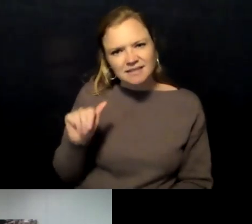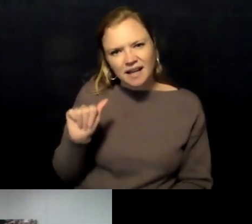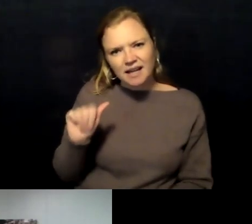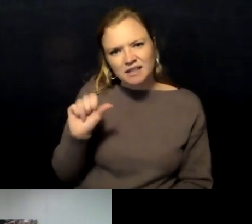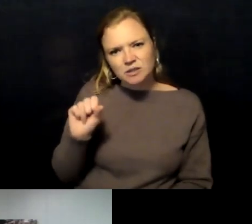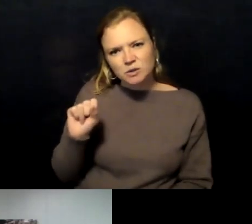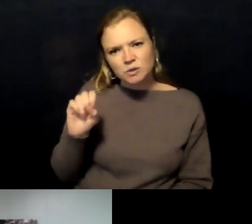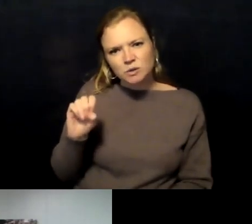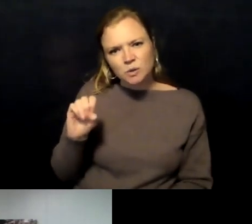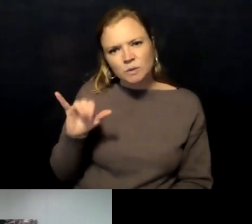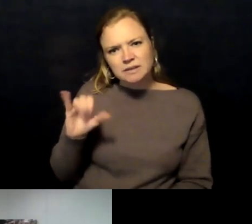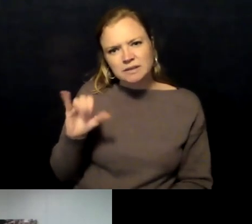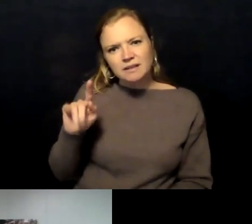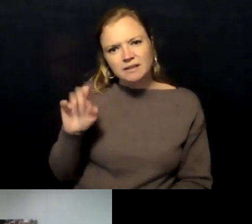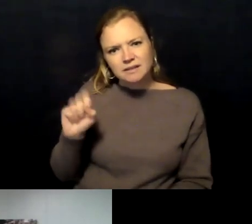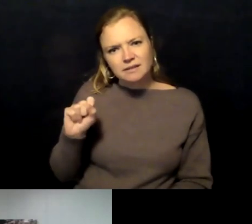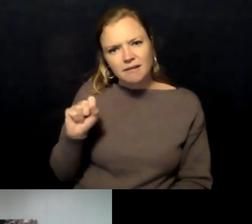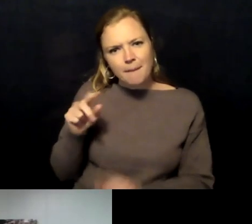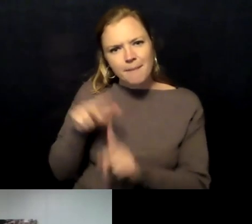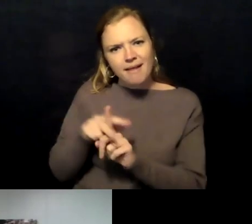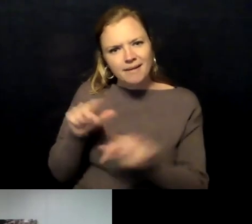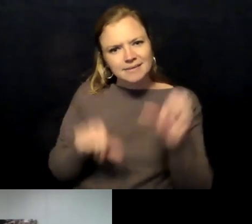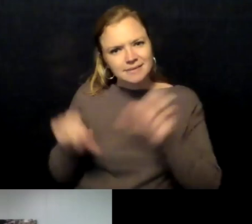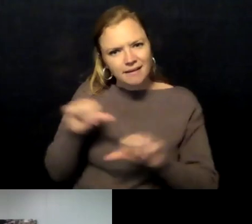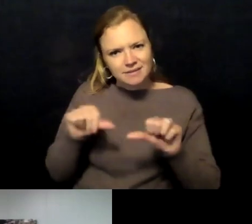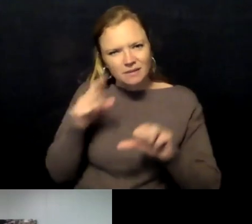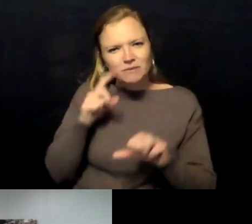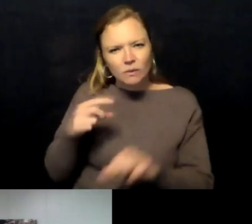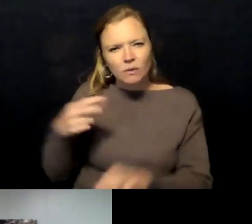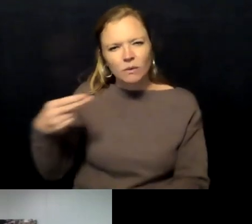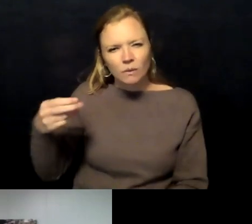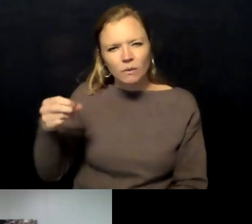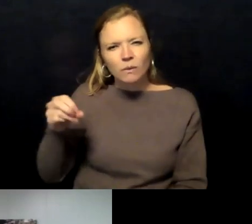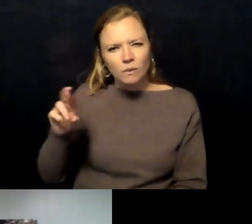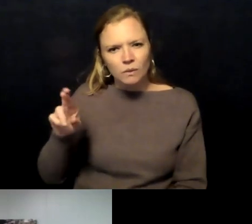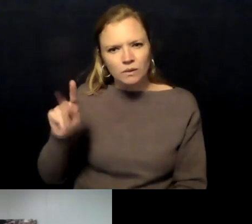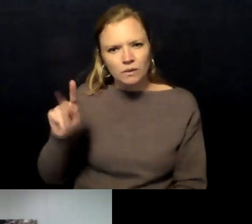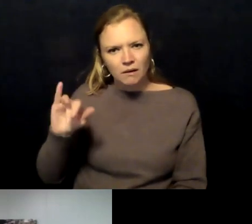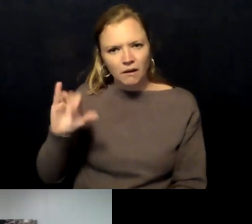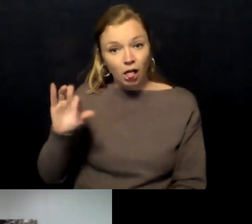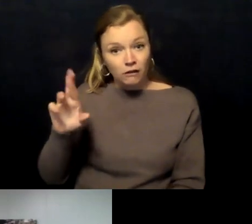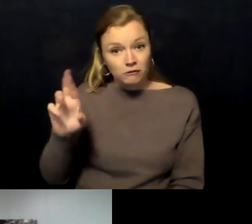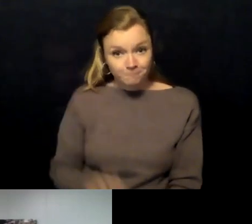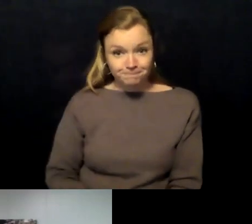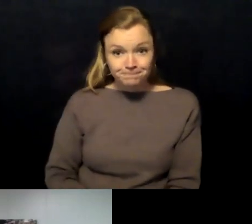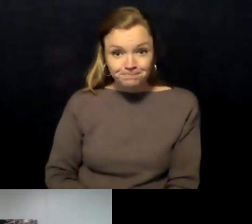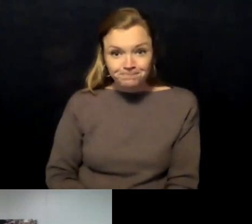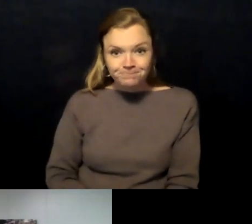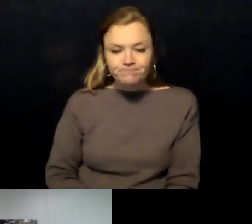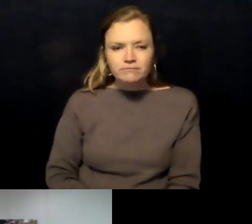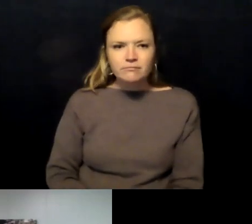I love that there's just so many different paths into